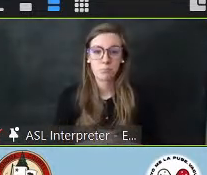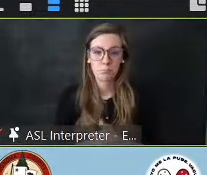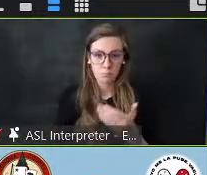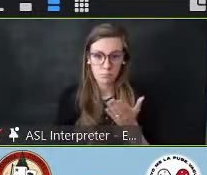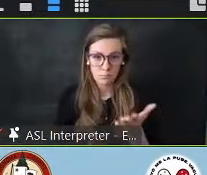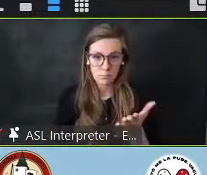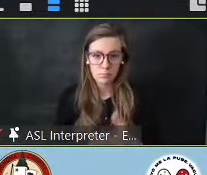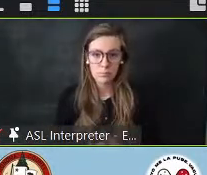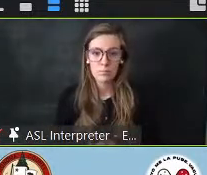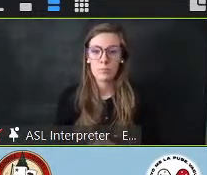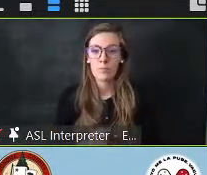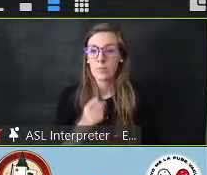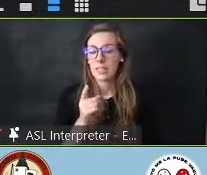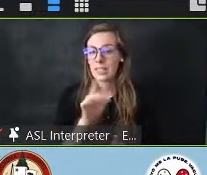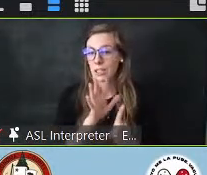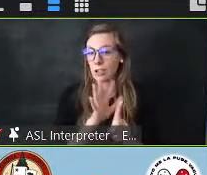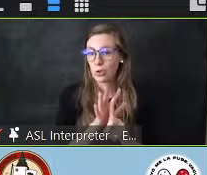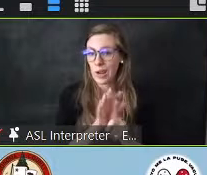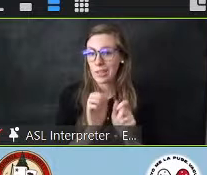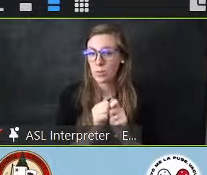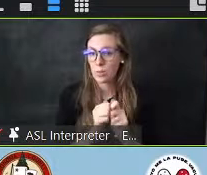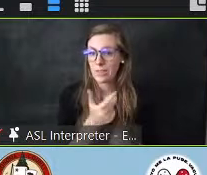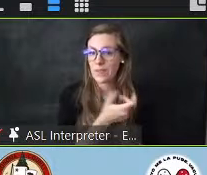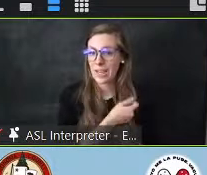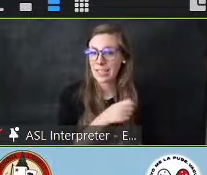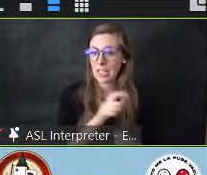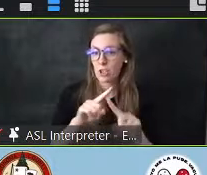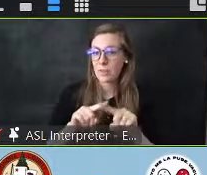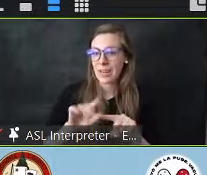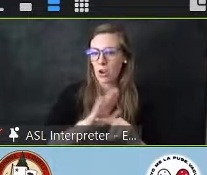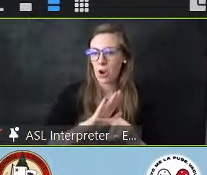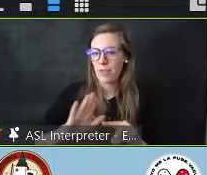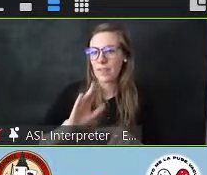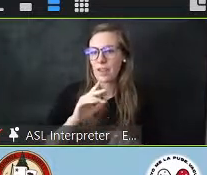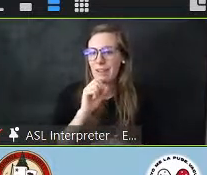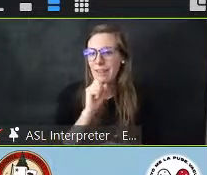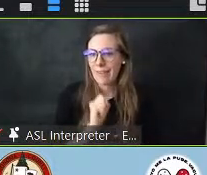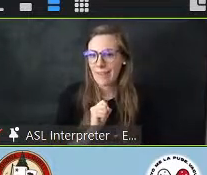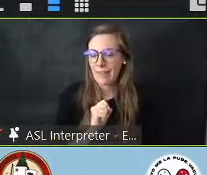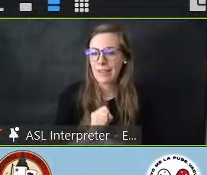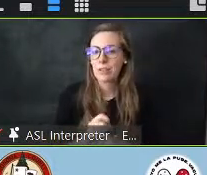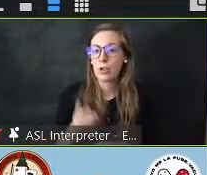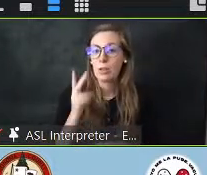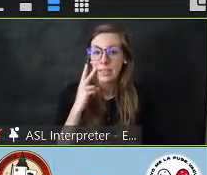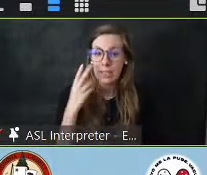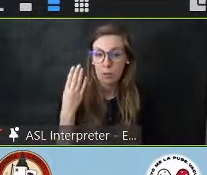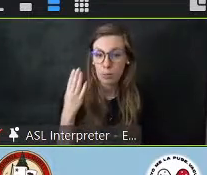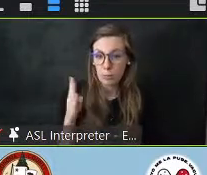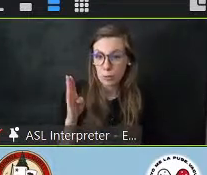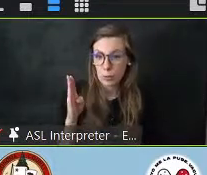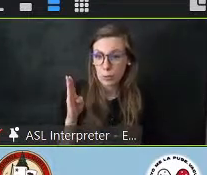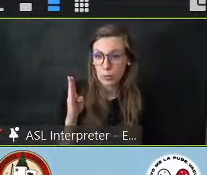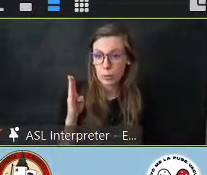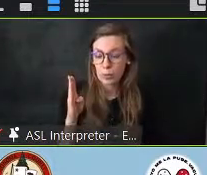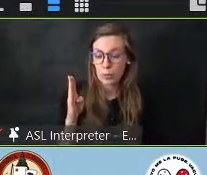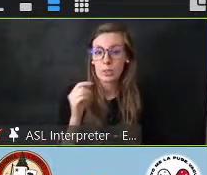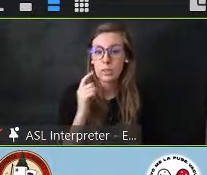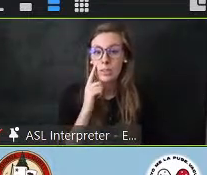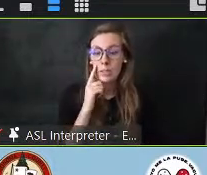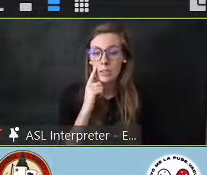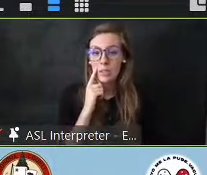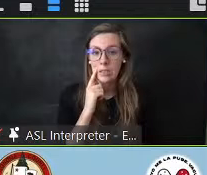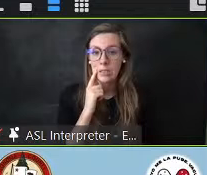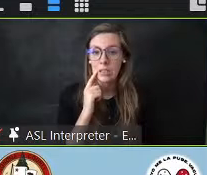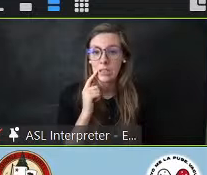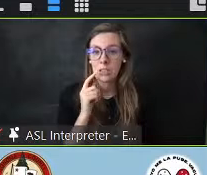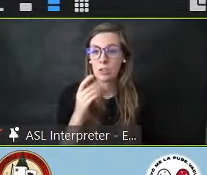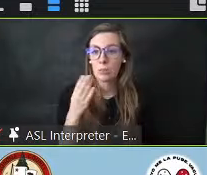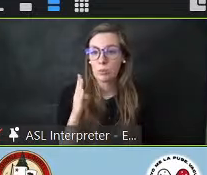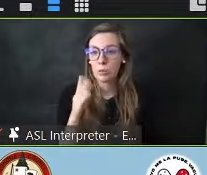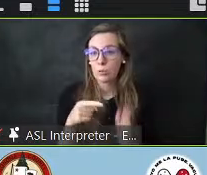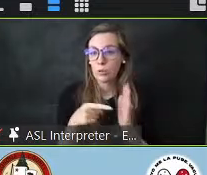vaccinations by age, we can see those that the blue, the blue line that are 70.